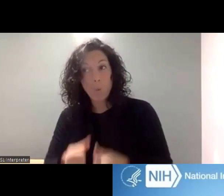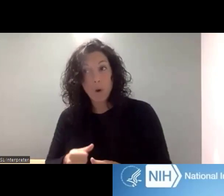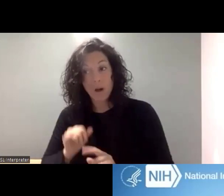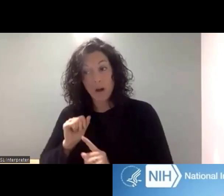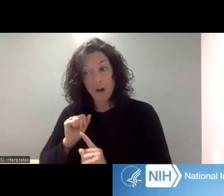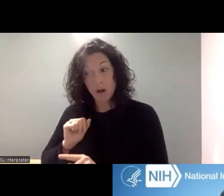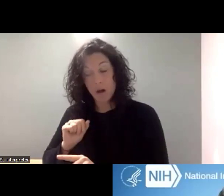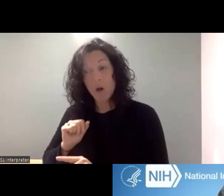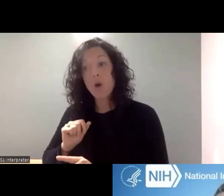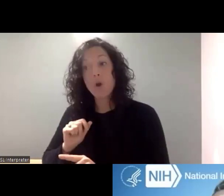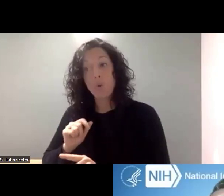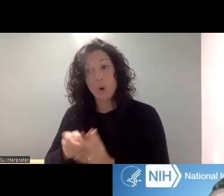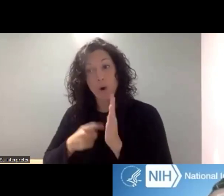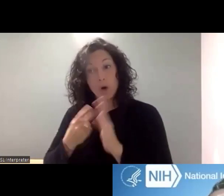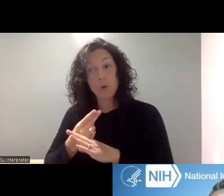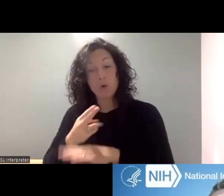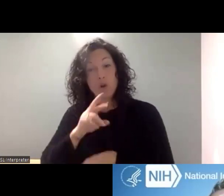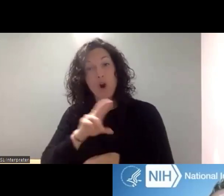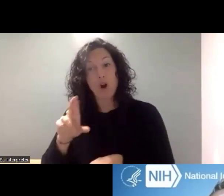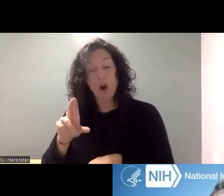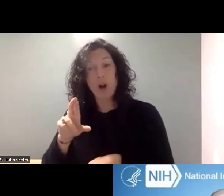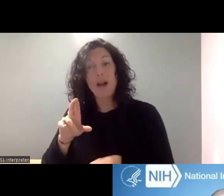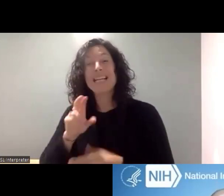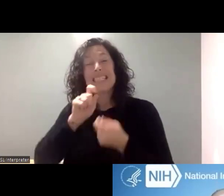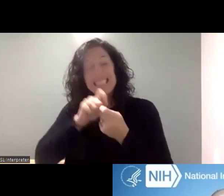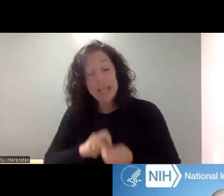an R and R detailed budget template in this instance?